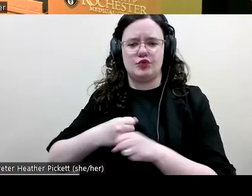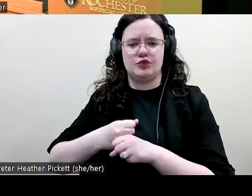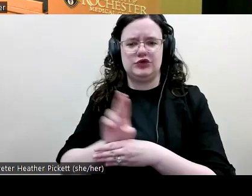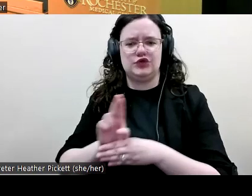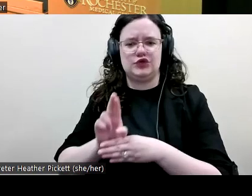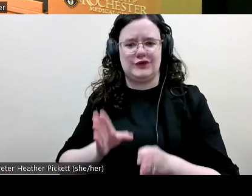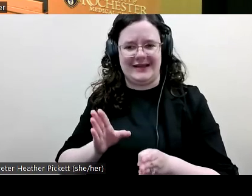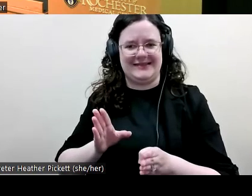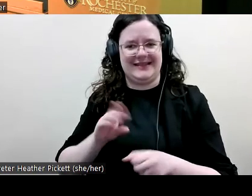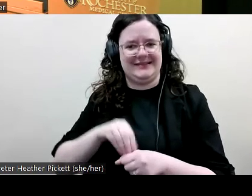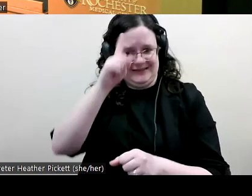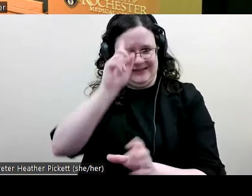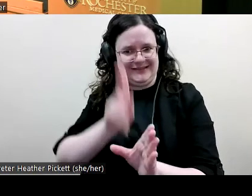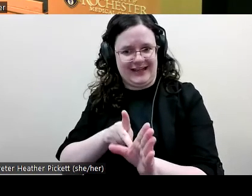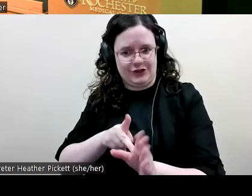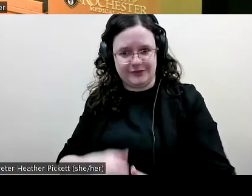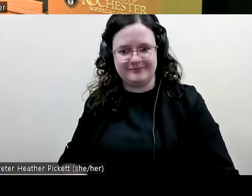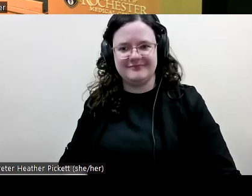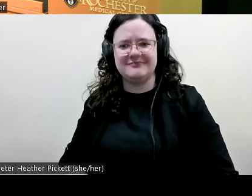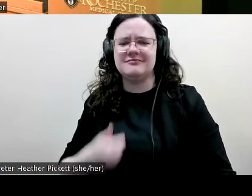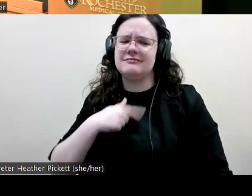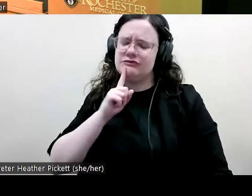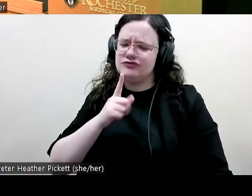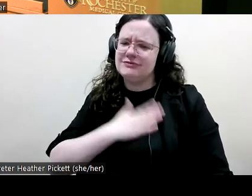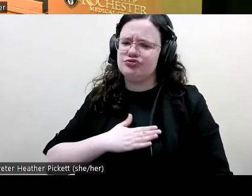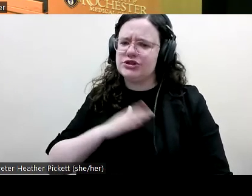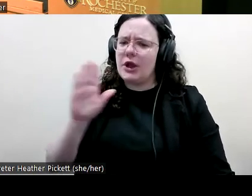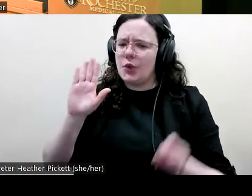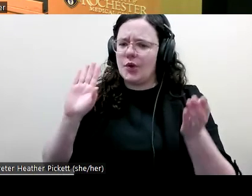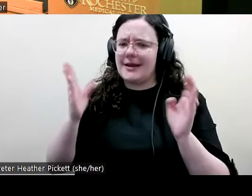really appreciated the uh comparison and contrast you made between how we enlist families on the